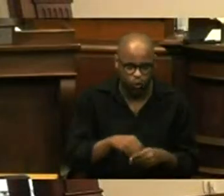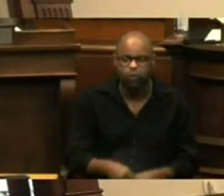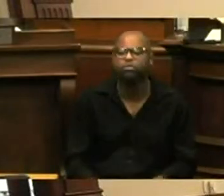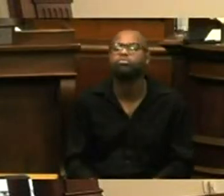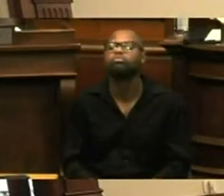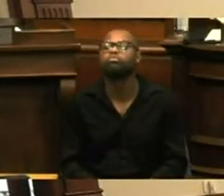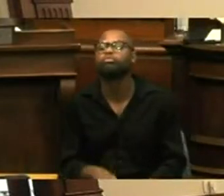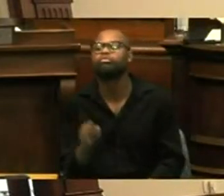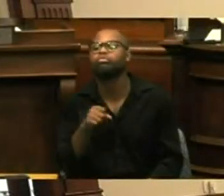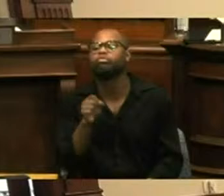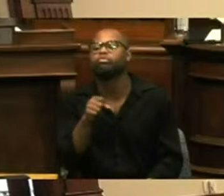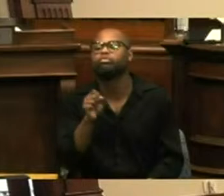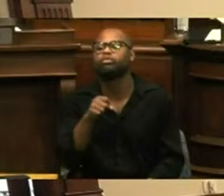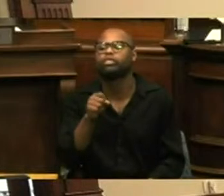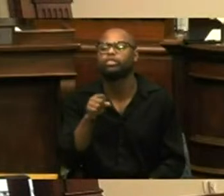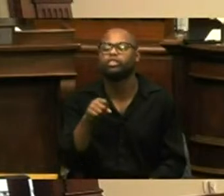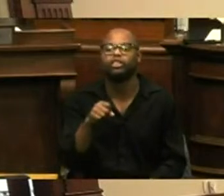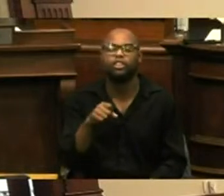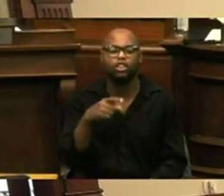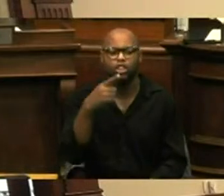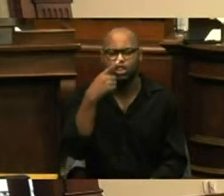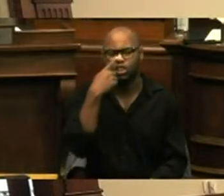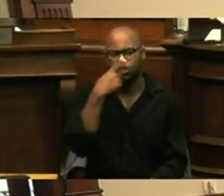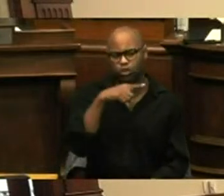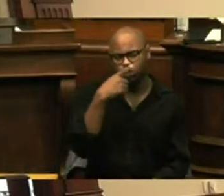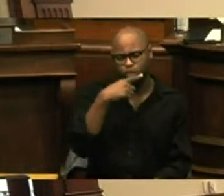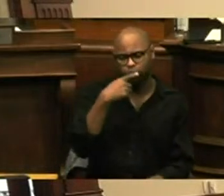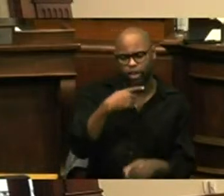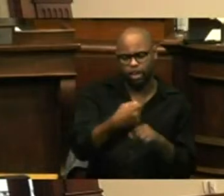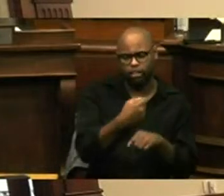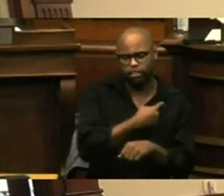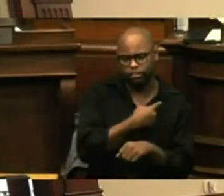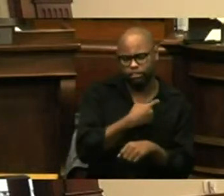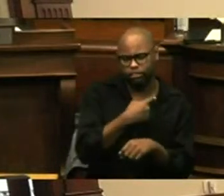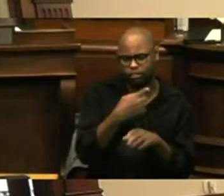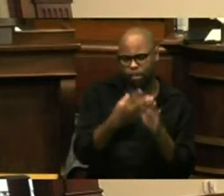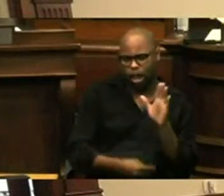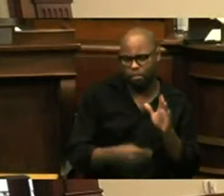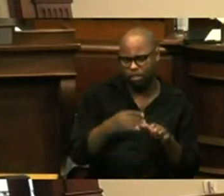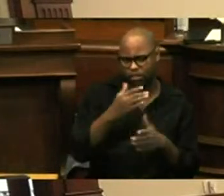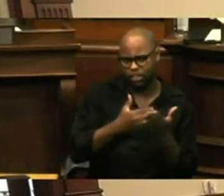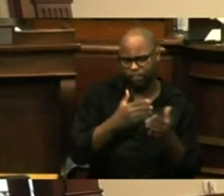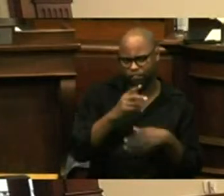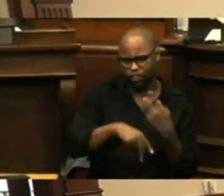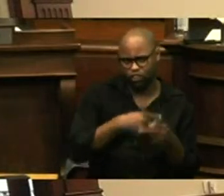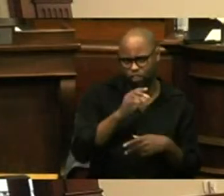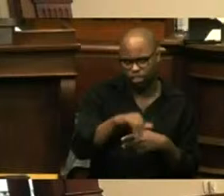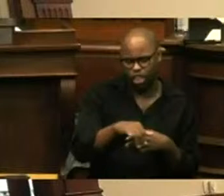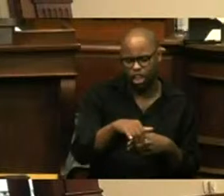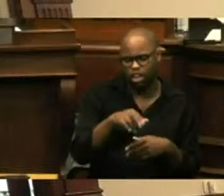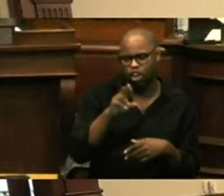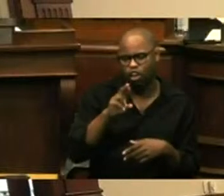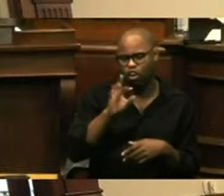it's going to look like, what what their evaluation will include. Yes okay. Could we see